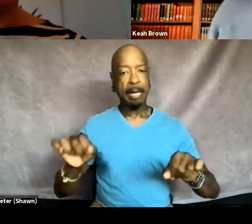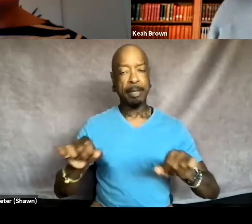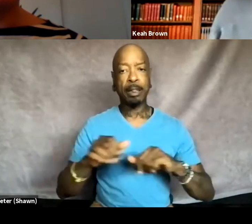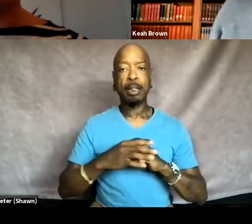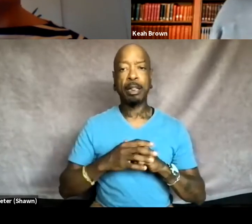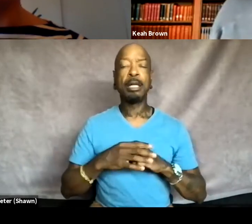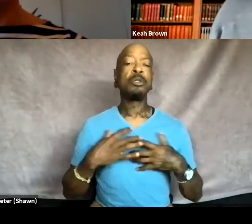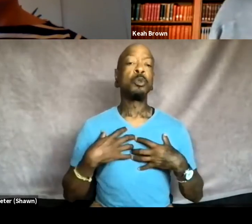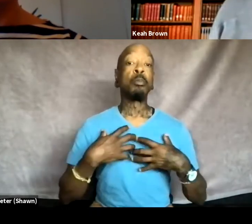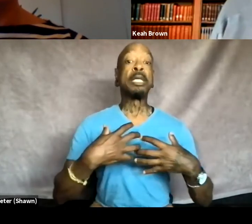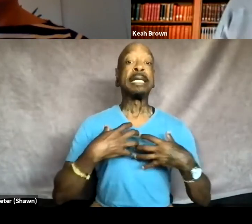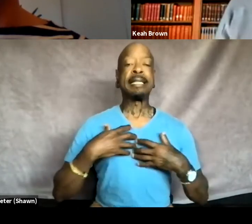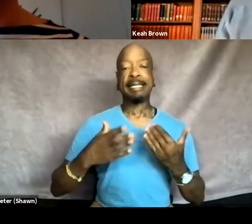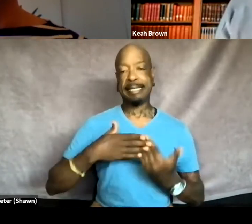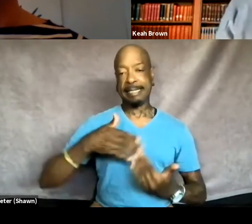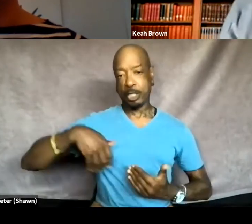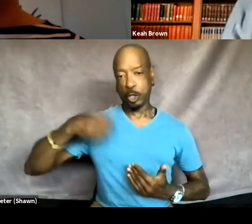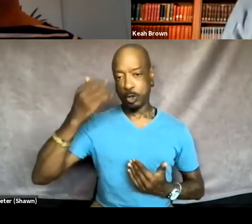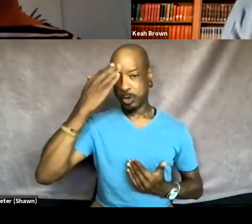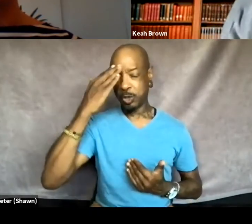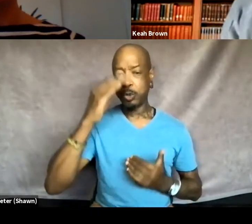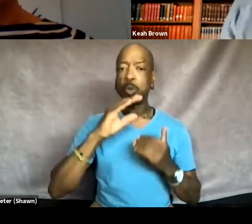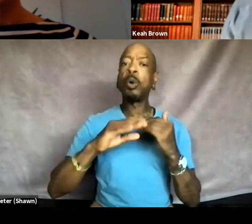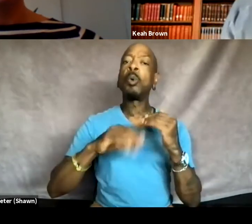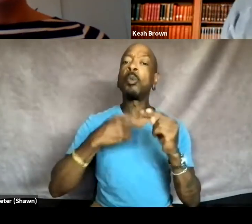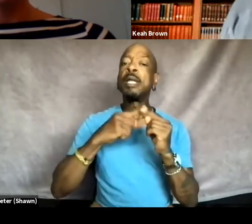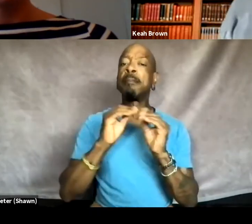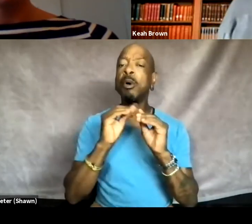Keah Brown: You know, once more people are vaccinated and like even though we're still